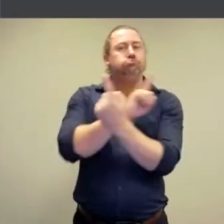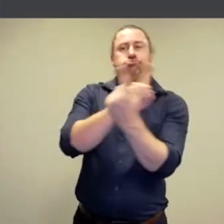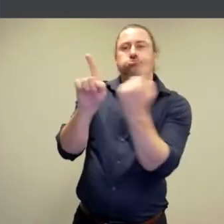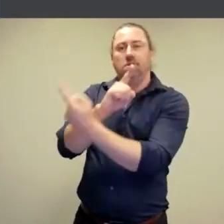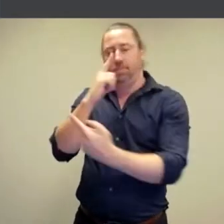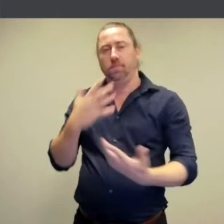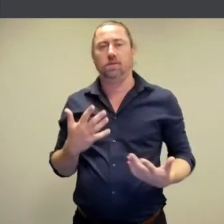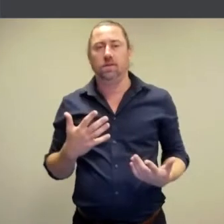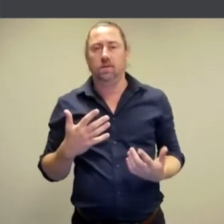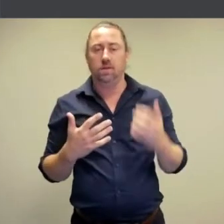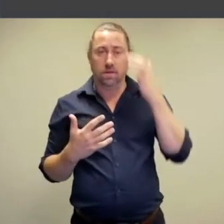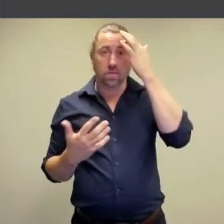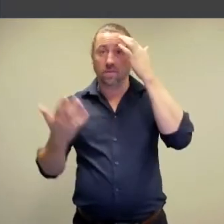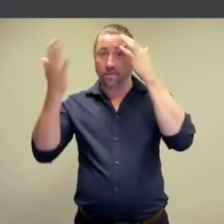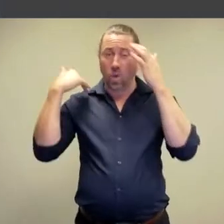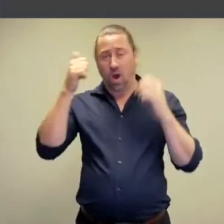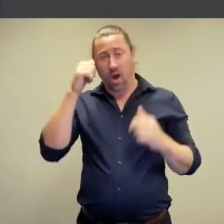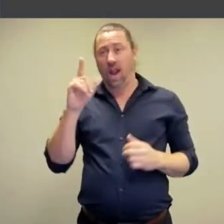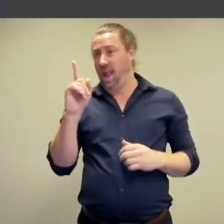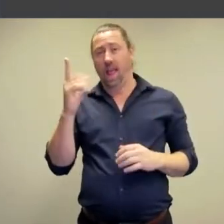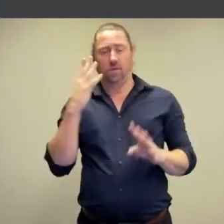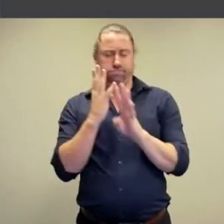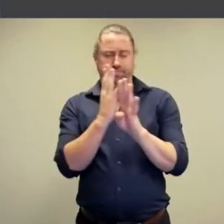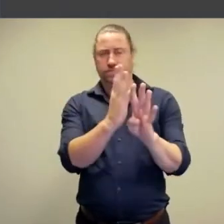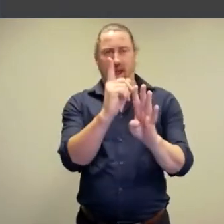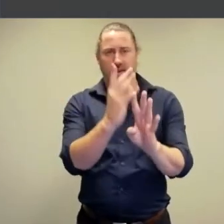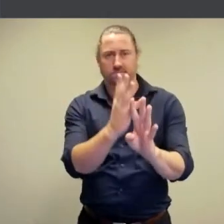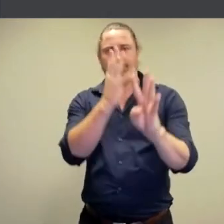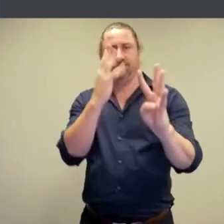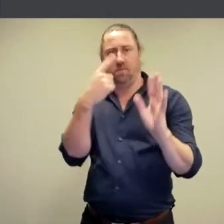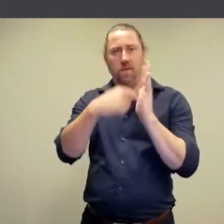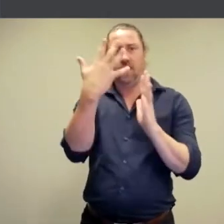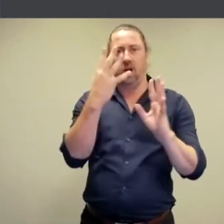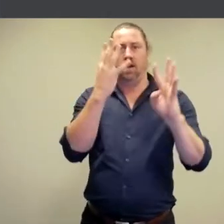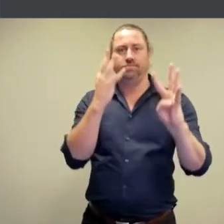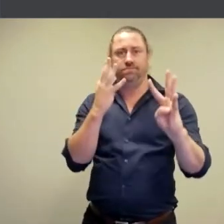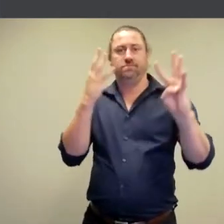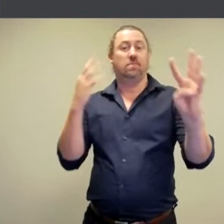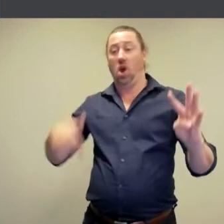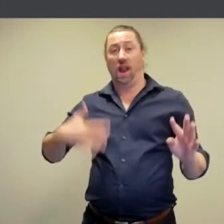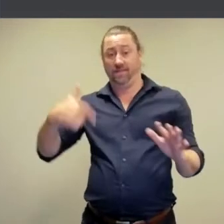used to queuing 1.5 meters apart.